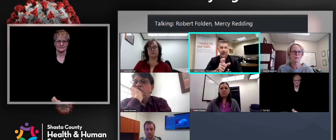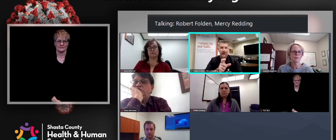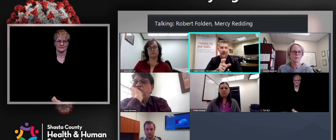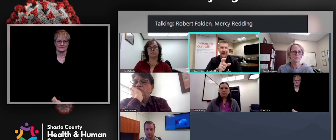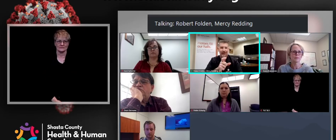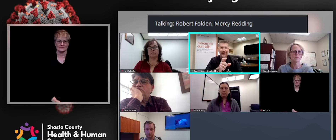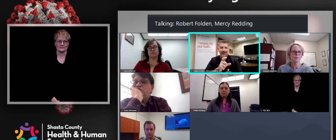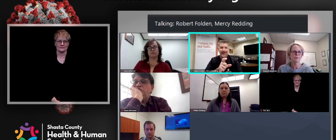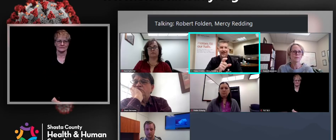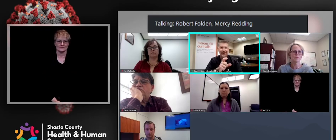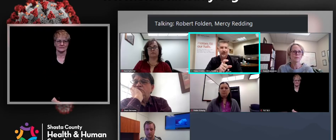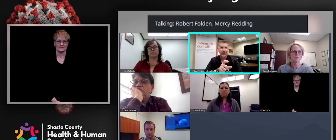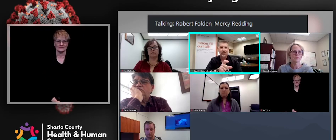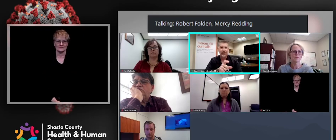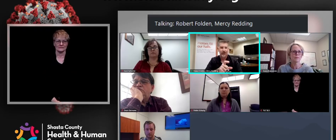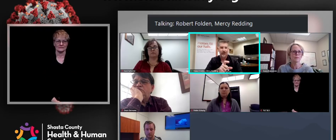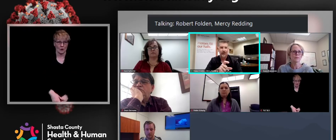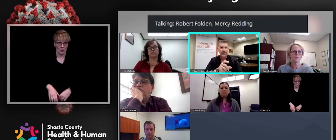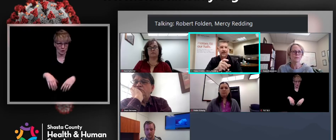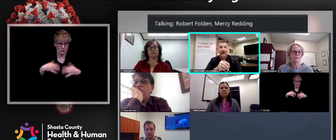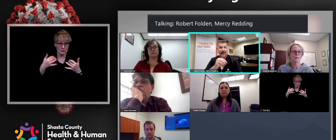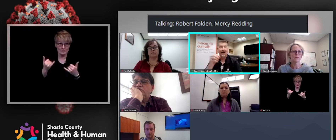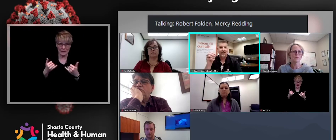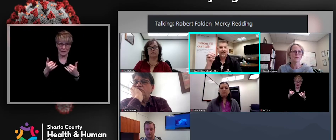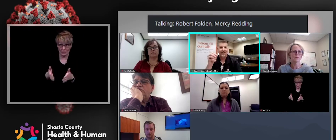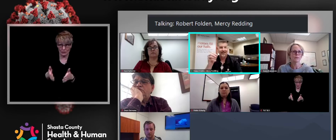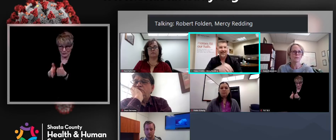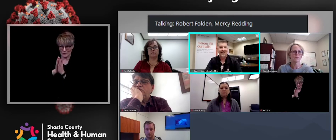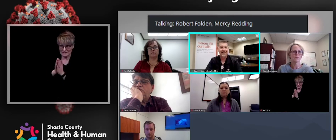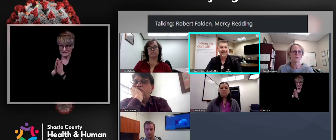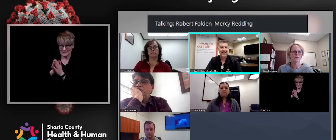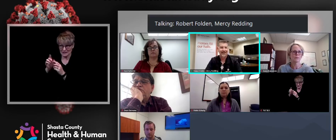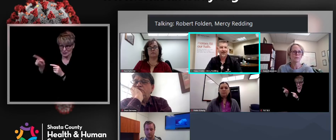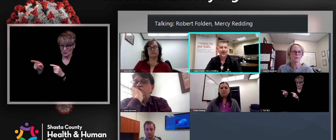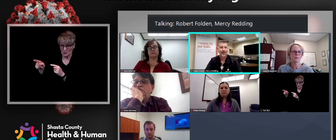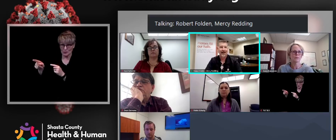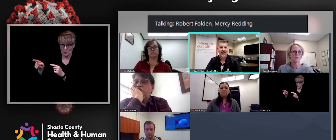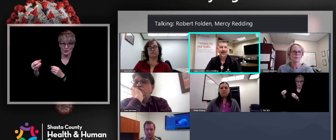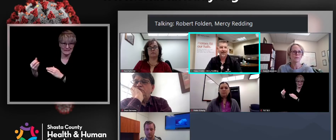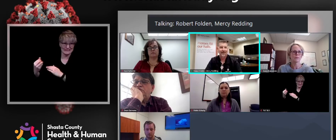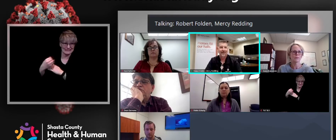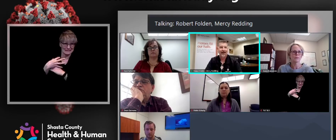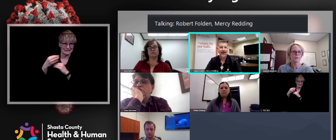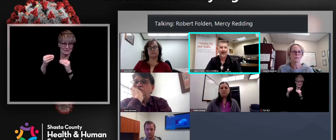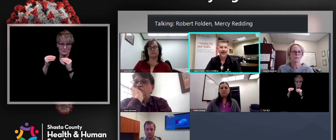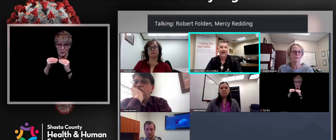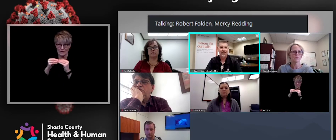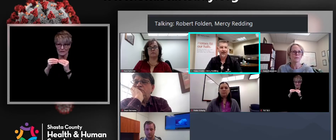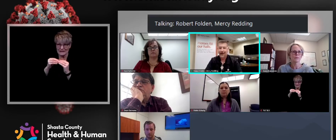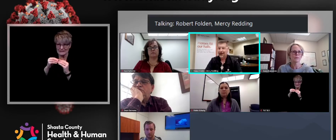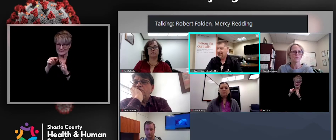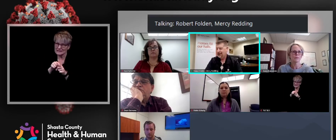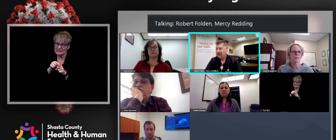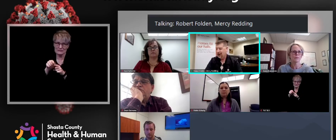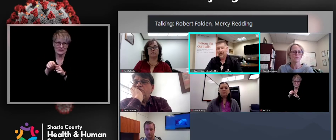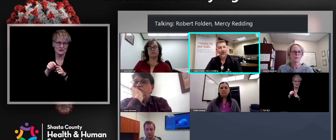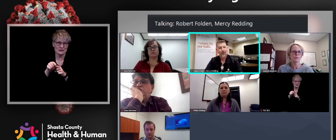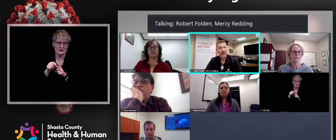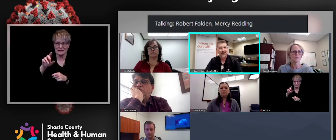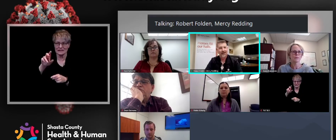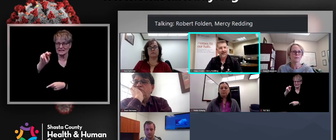specialty needle and syringe to us that allows us to get that six dose out of that vial. Otherwise